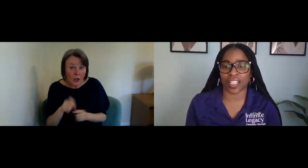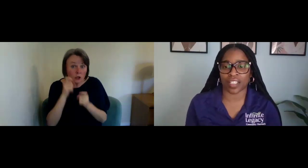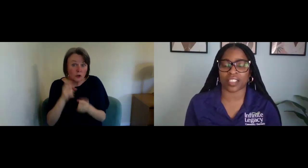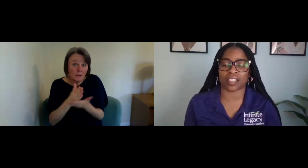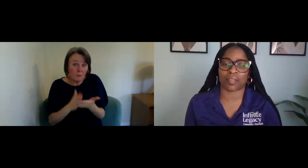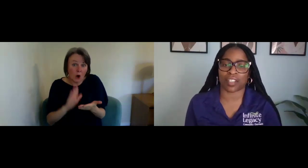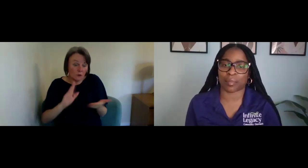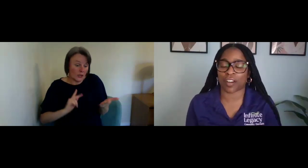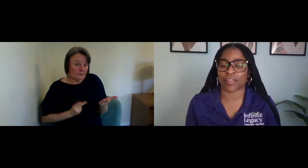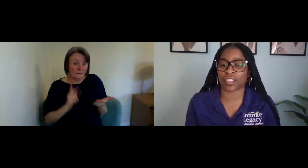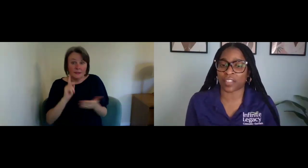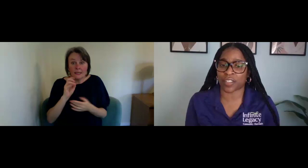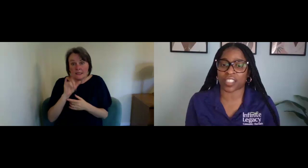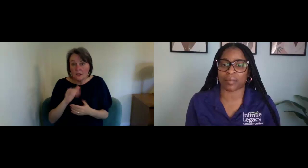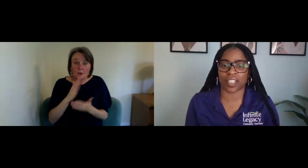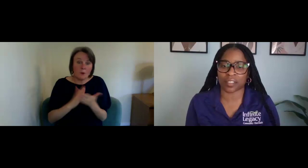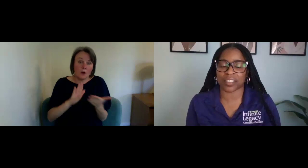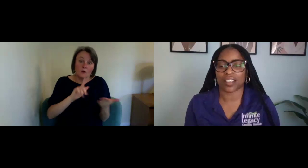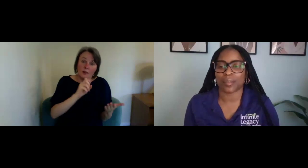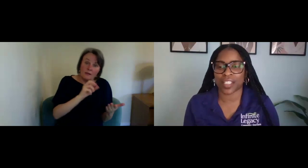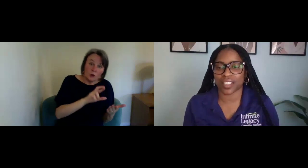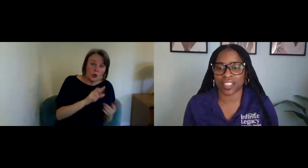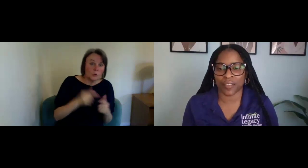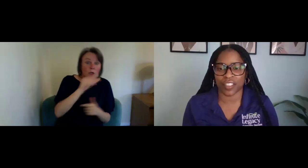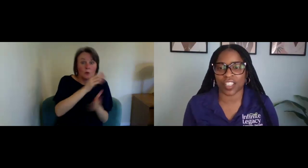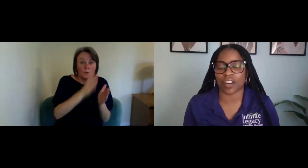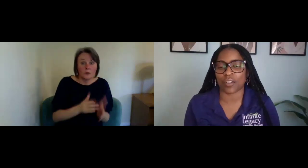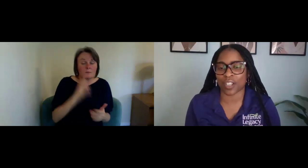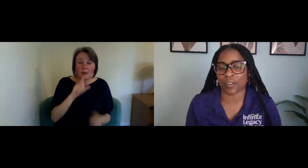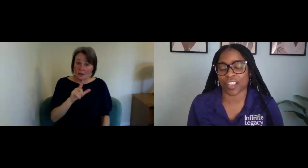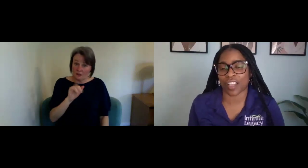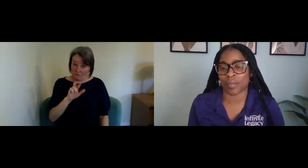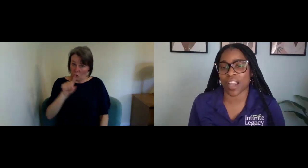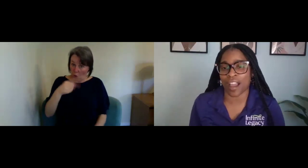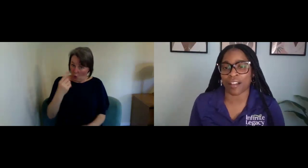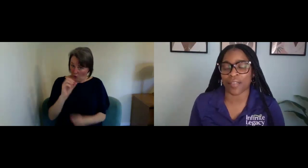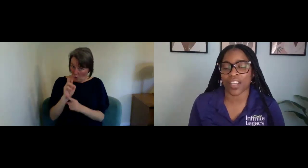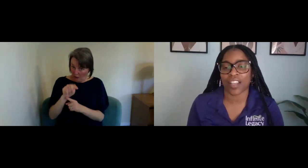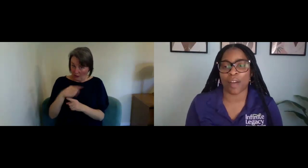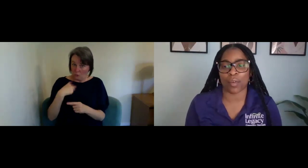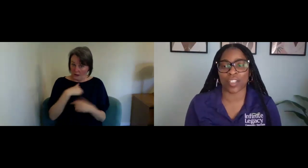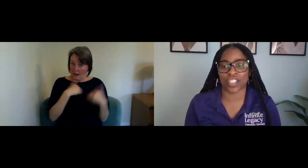kidney to someone or liver to someone else, because the liver is the only organ that we have that will regenerate